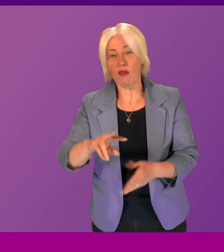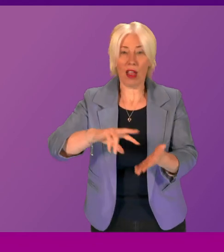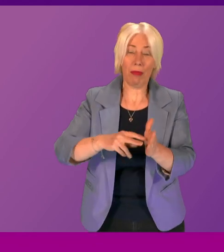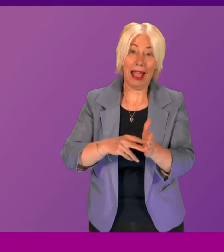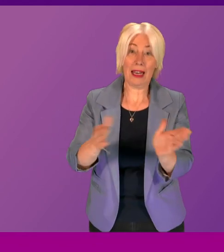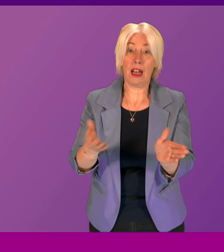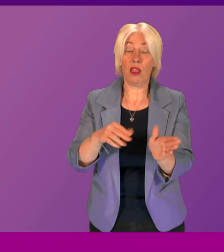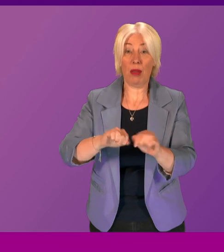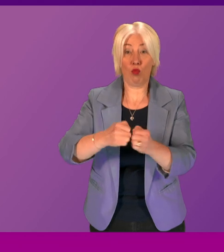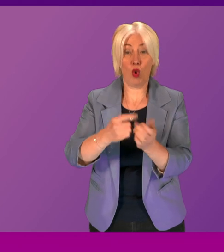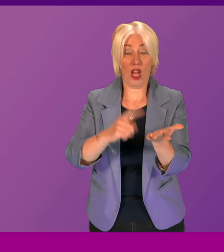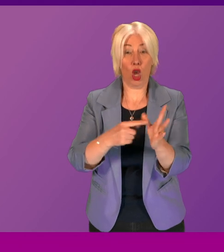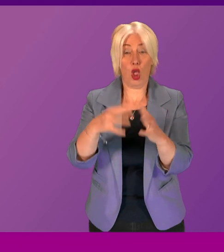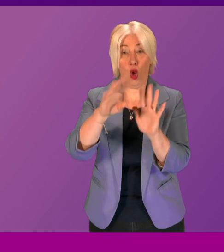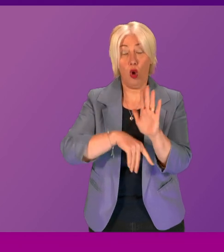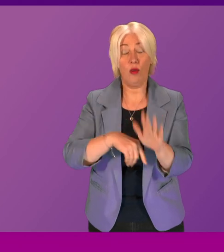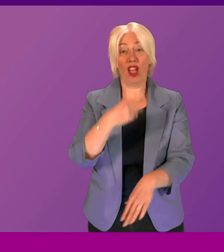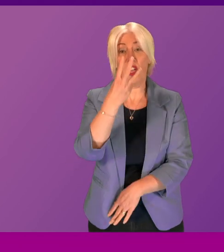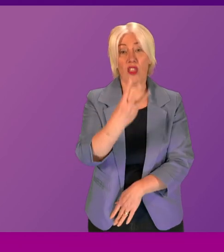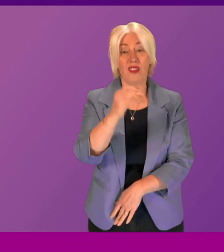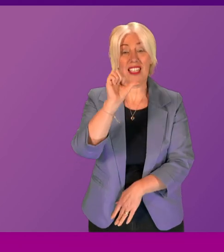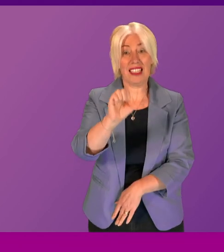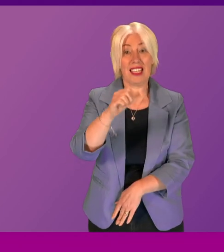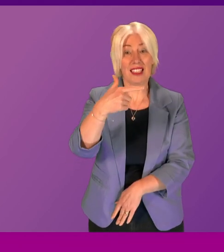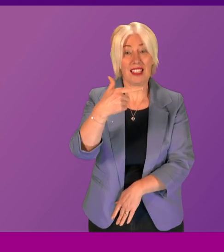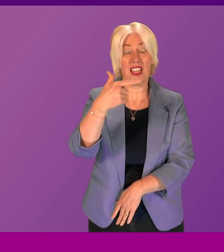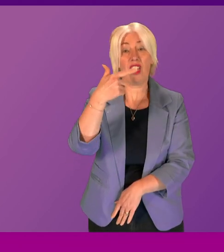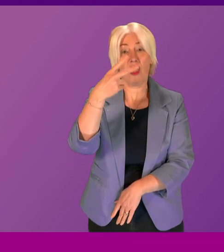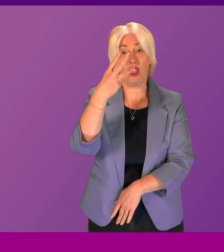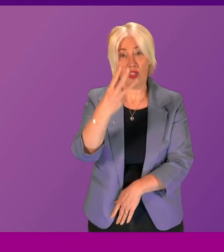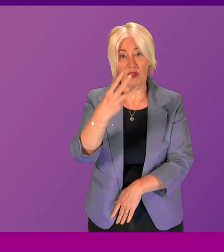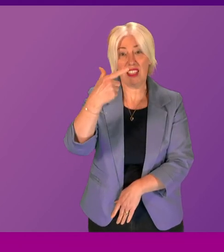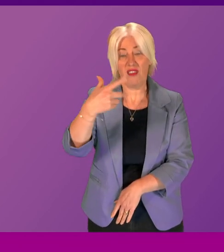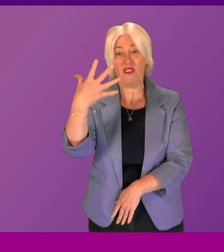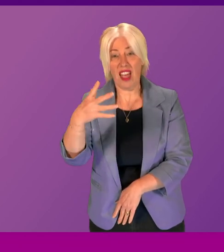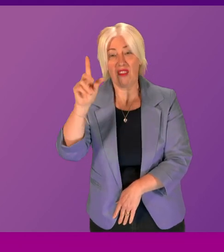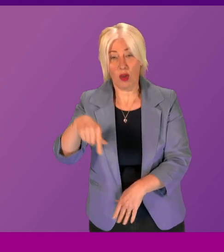law 306,735 times.